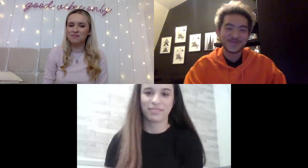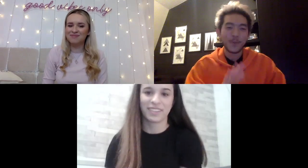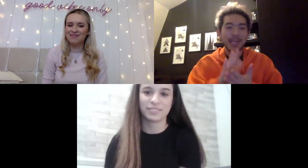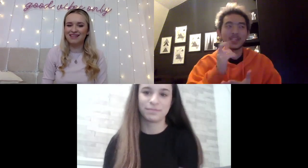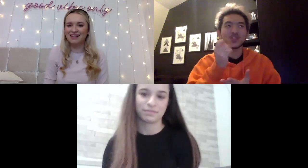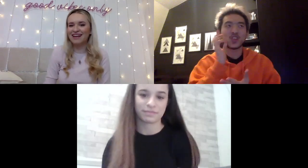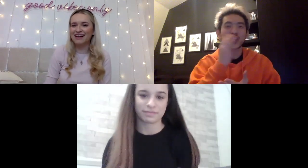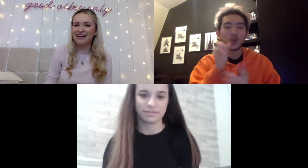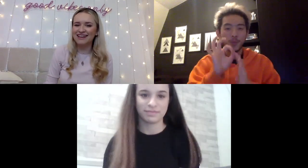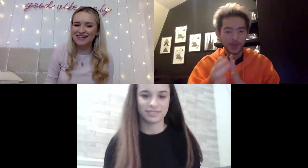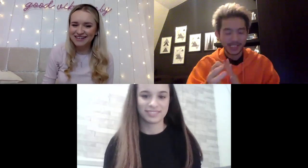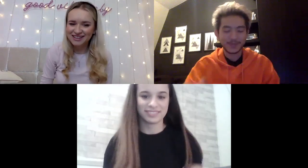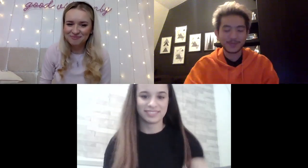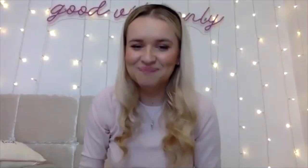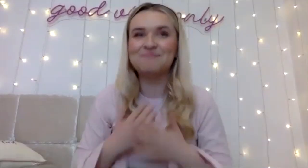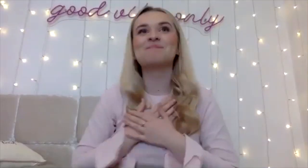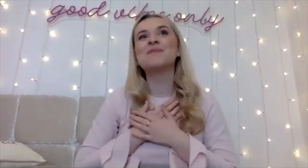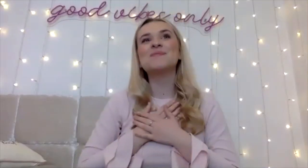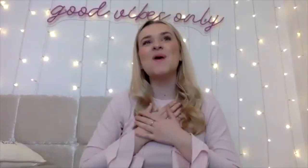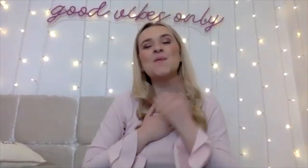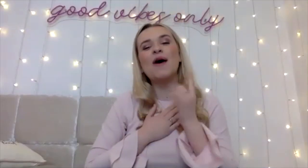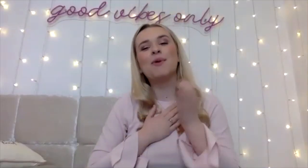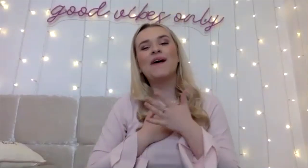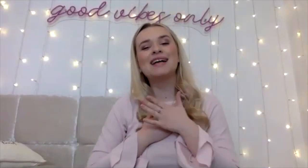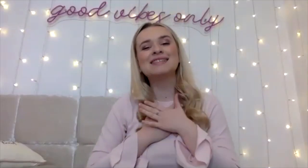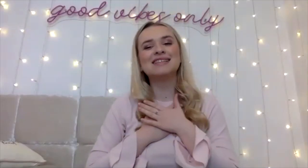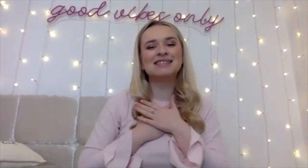B: So, that means Jasmine got a point for this round Jas: One point!